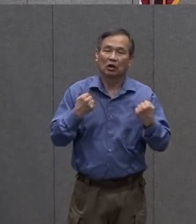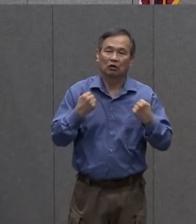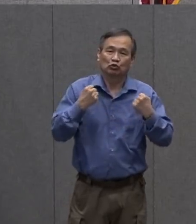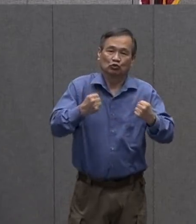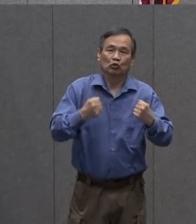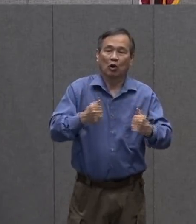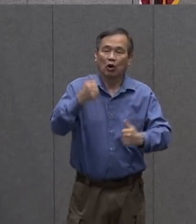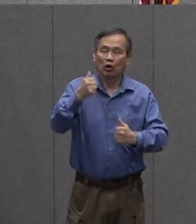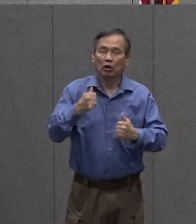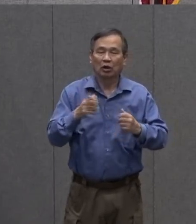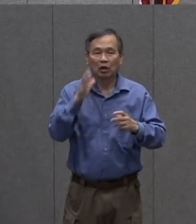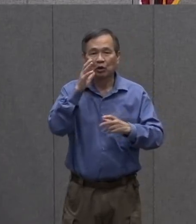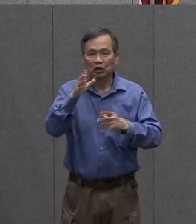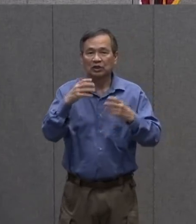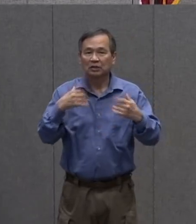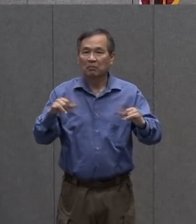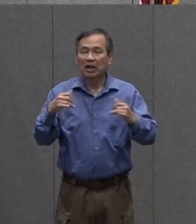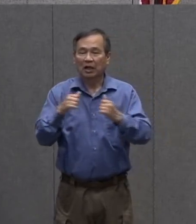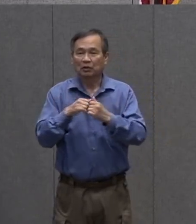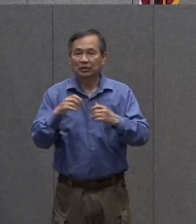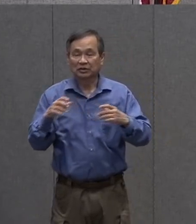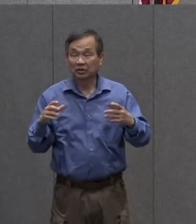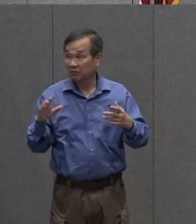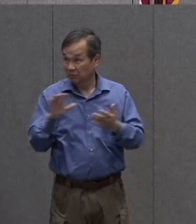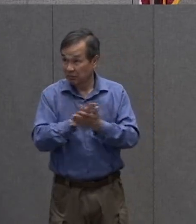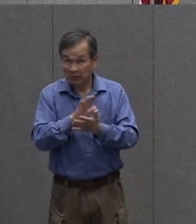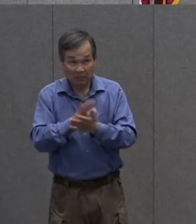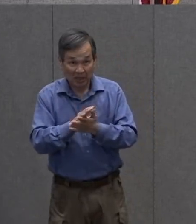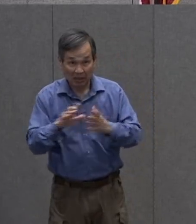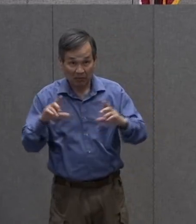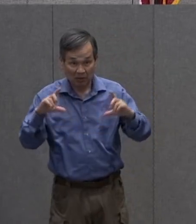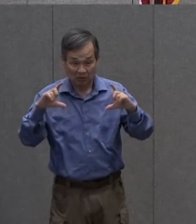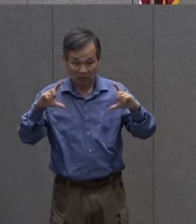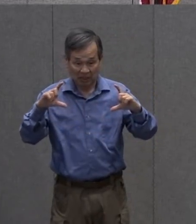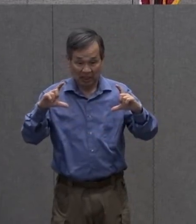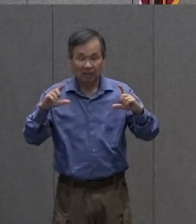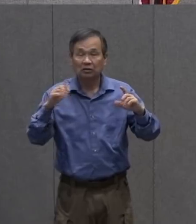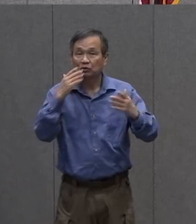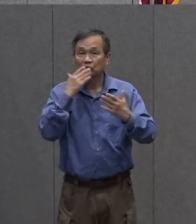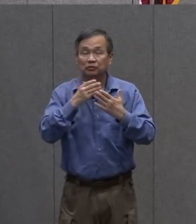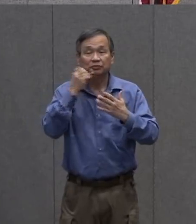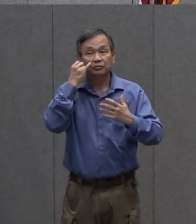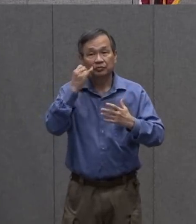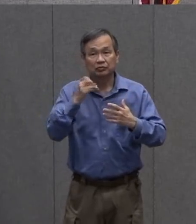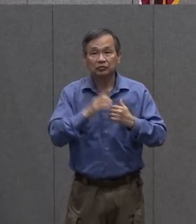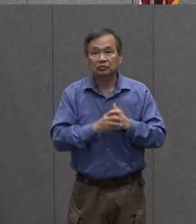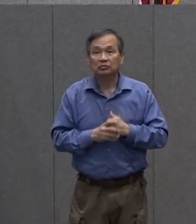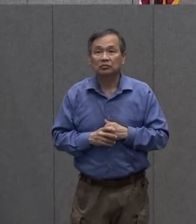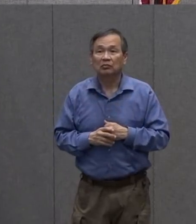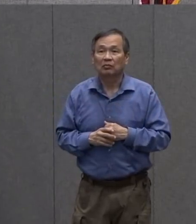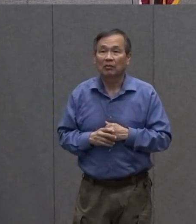to being played with. So if you have a paper plate, this is a great option. You just want to make sure it's not like a waxy